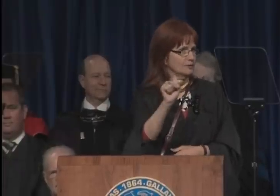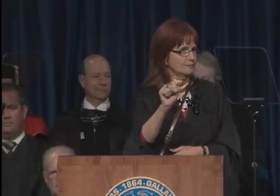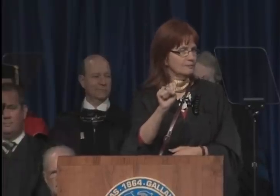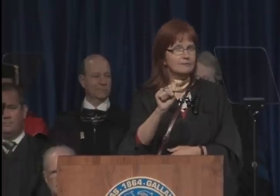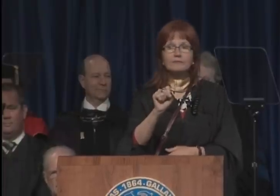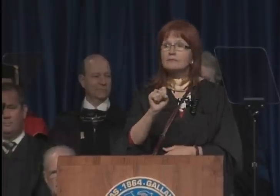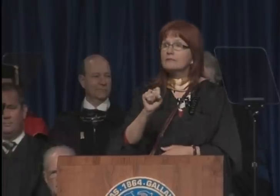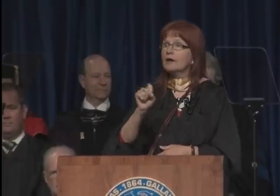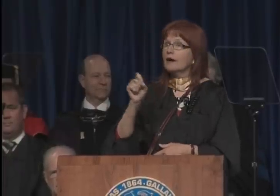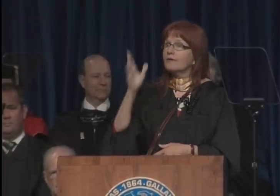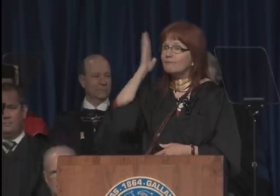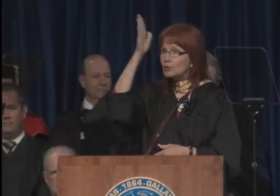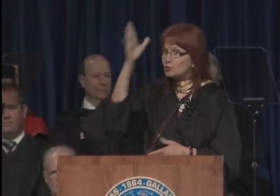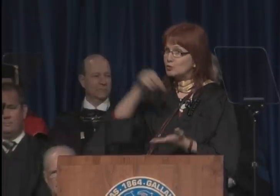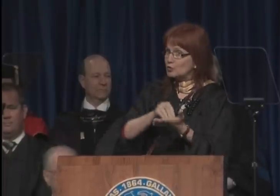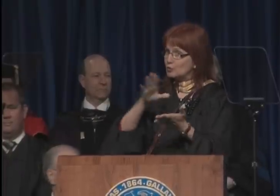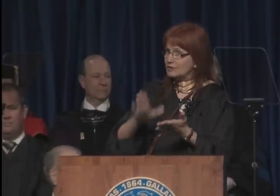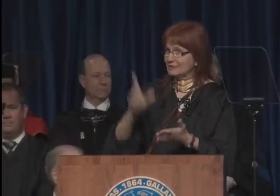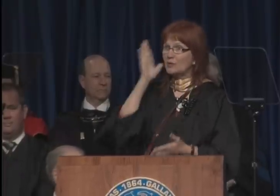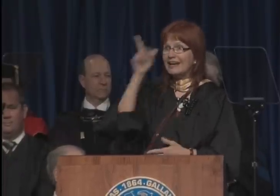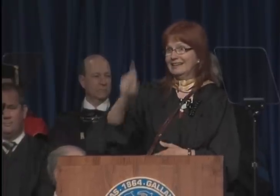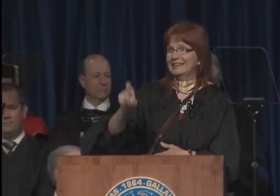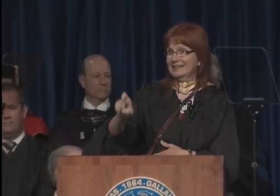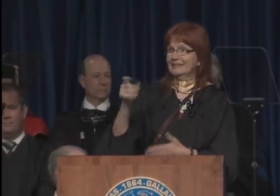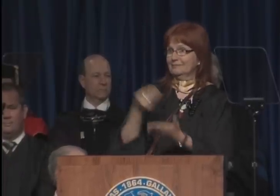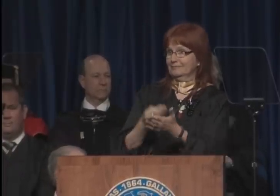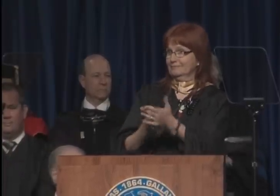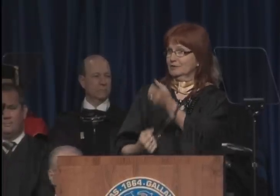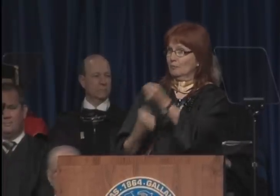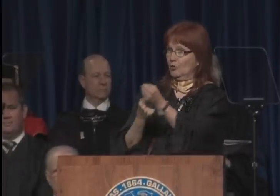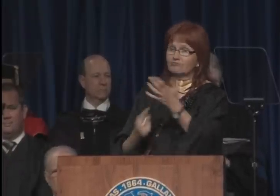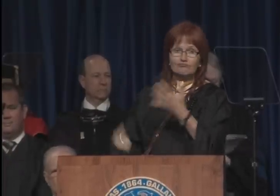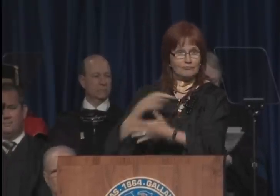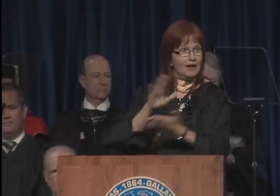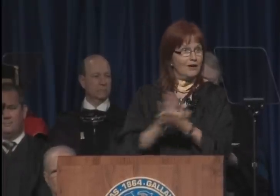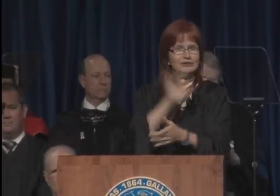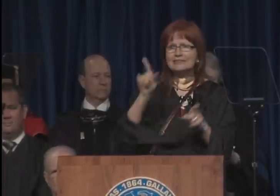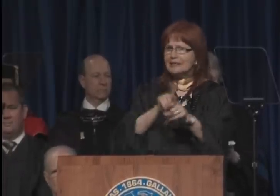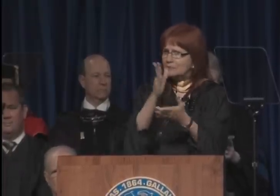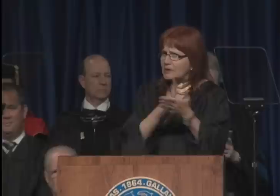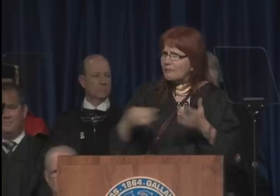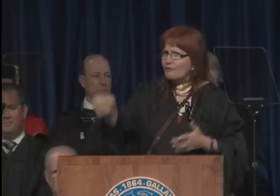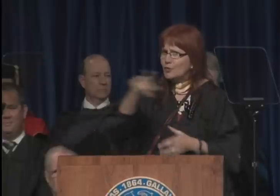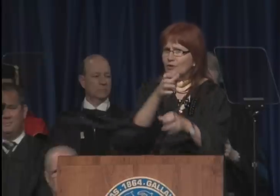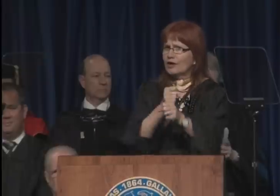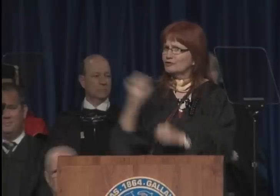Fourthly, you need to give money for student scholarships. We know that our future students will need